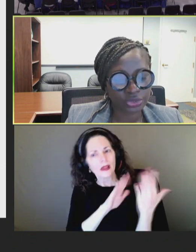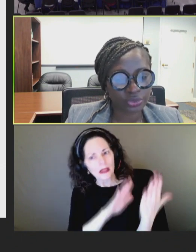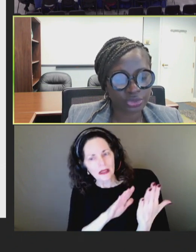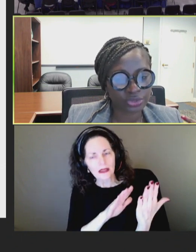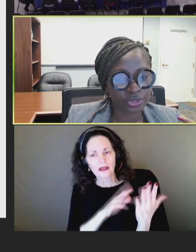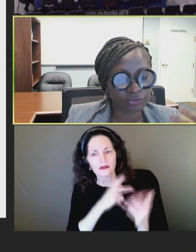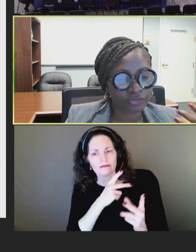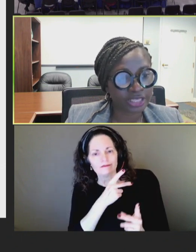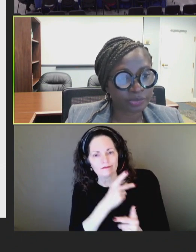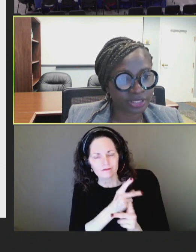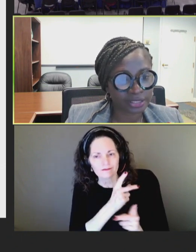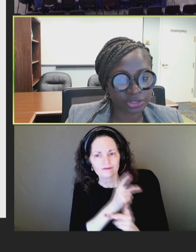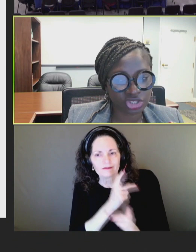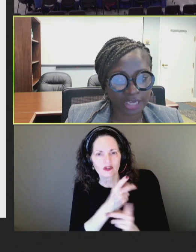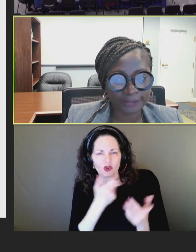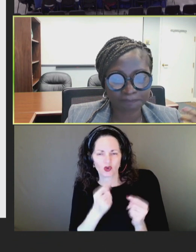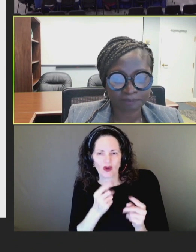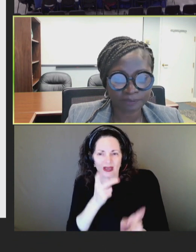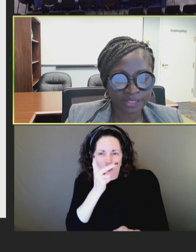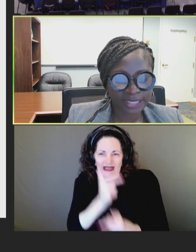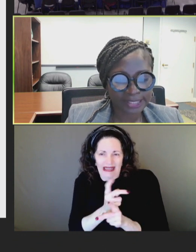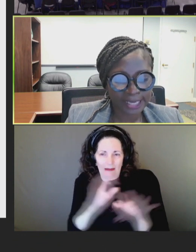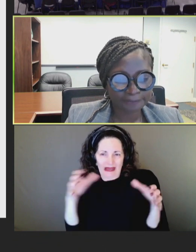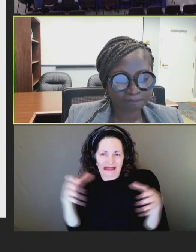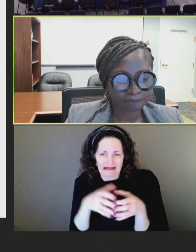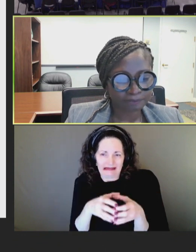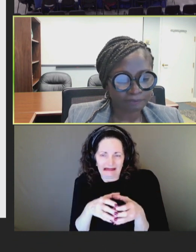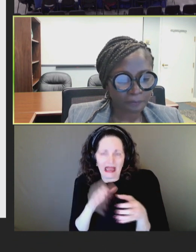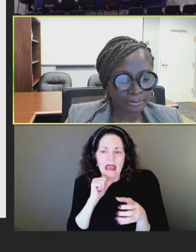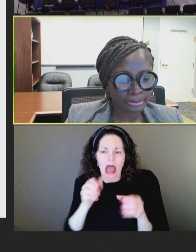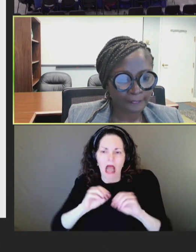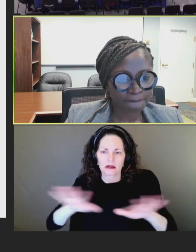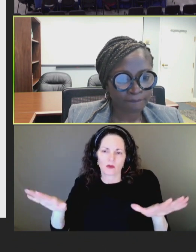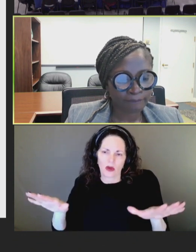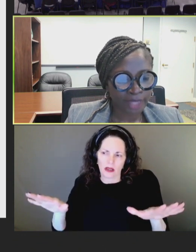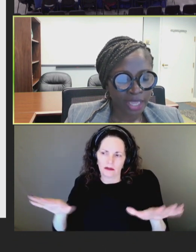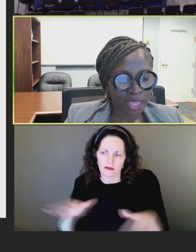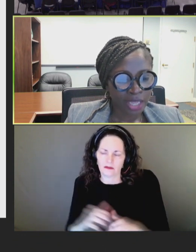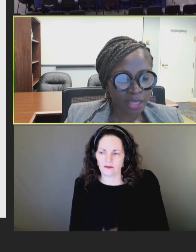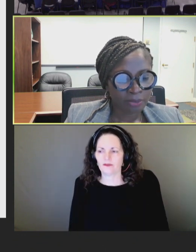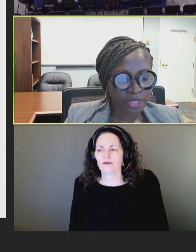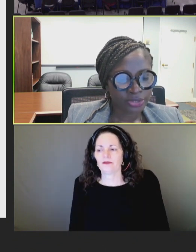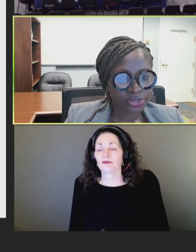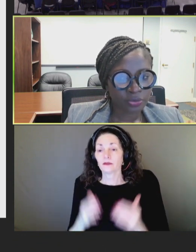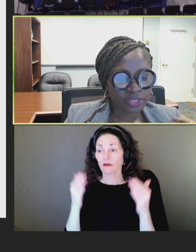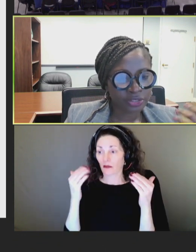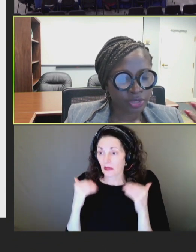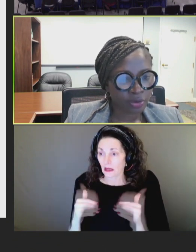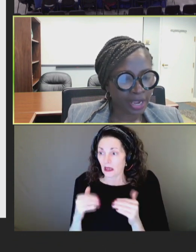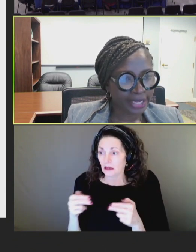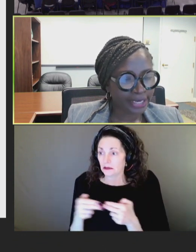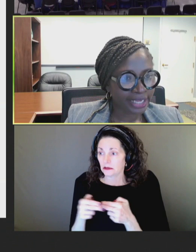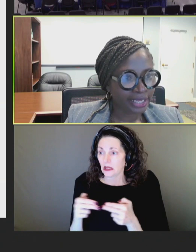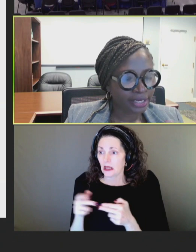took to sort of keep this in check. Next slide. So, this required, again,